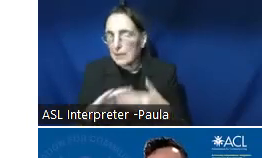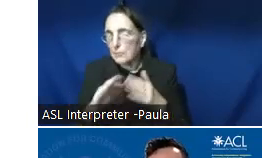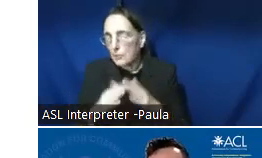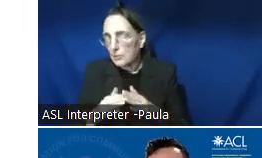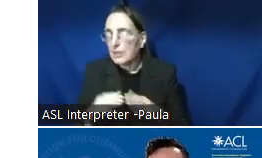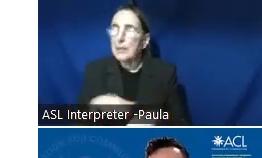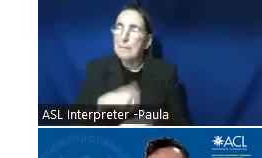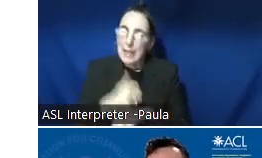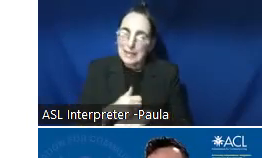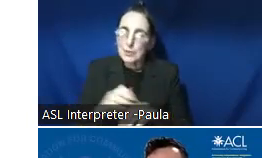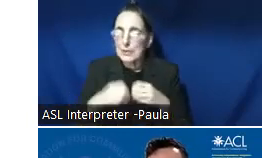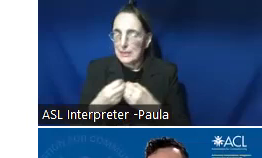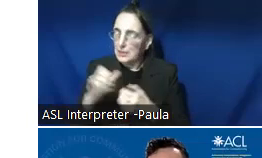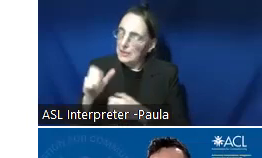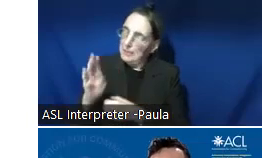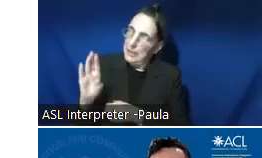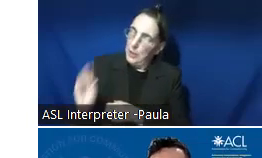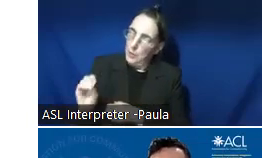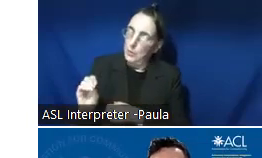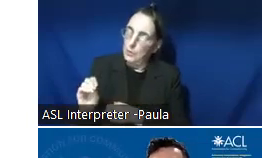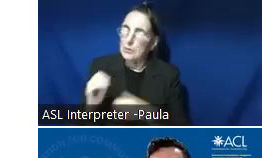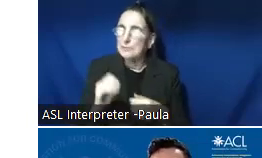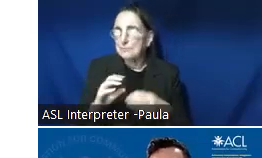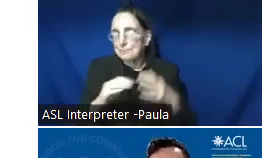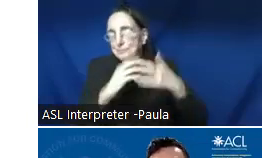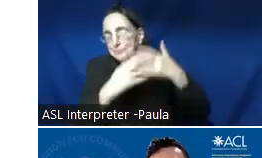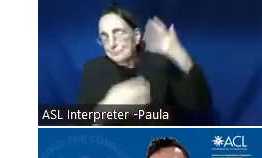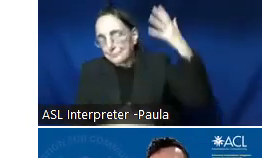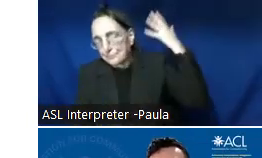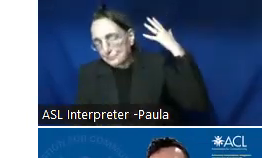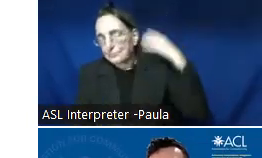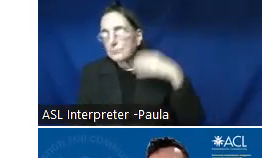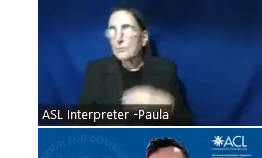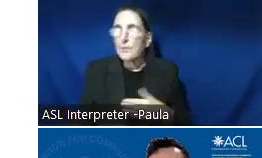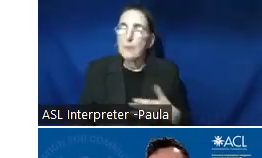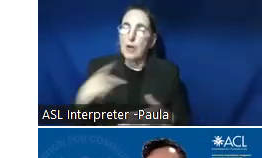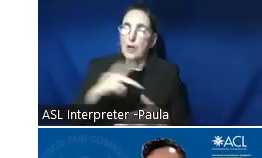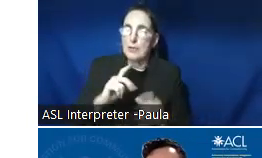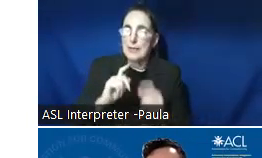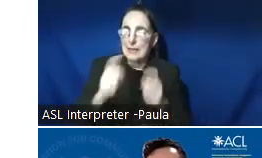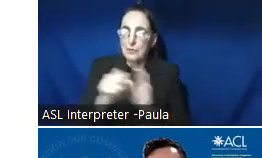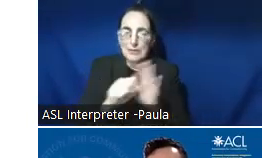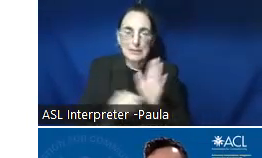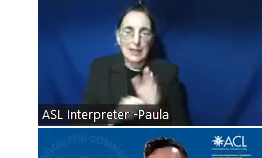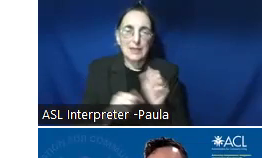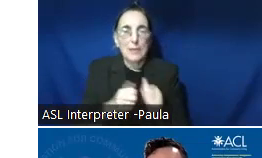service providers to be a part of their teams. Priority will be given to states with the most robust partnerships across state and